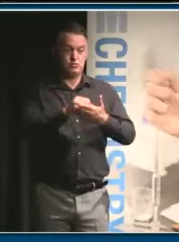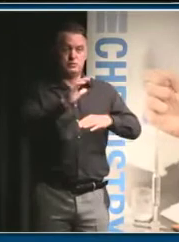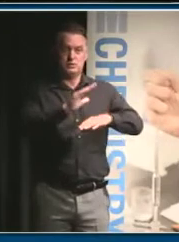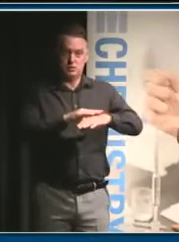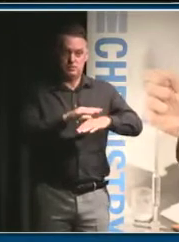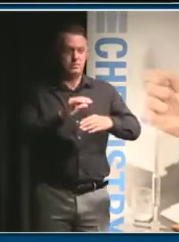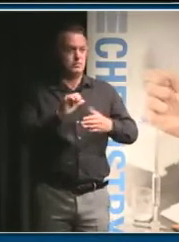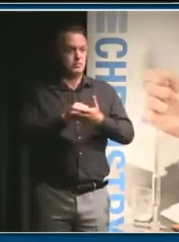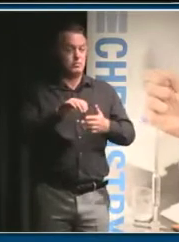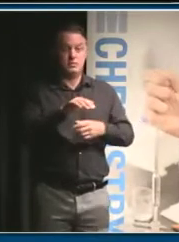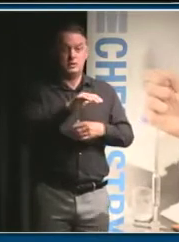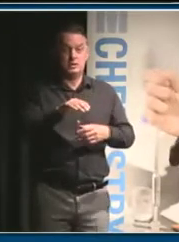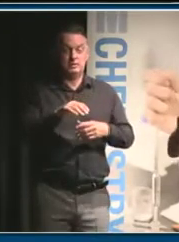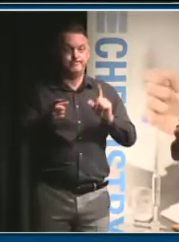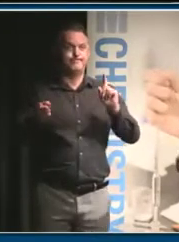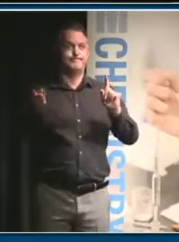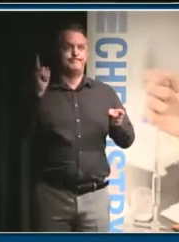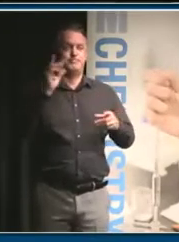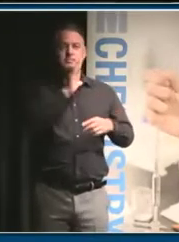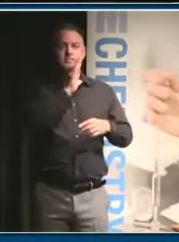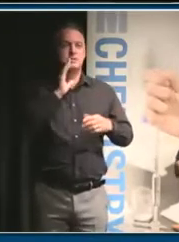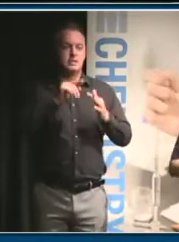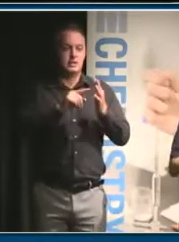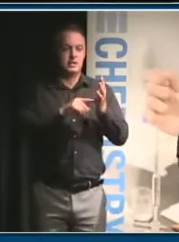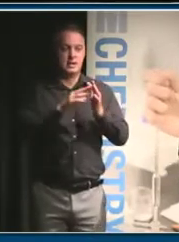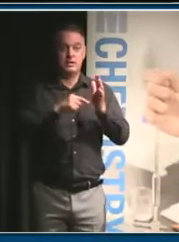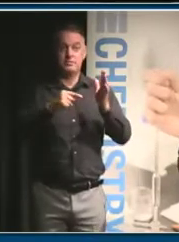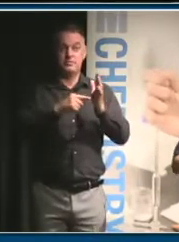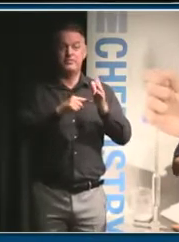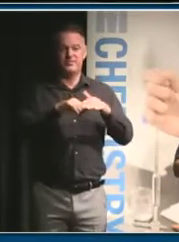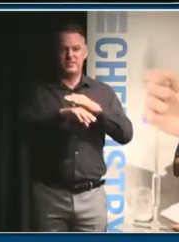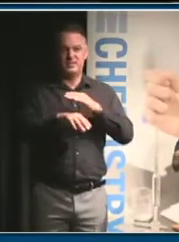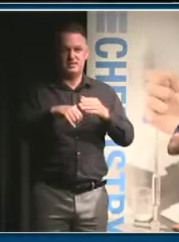that there was this missing element in the field of chemistry and I guess I’m shocked that over the